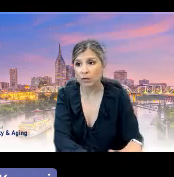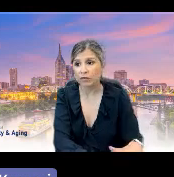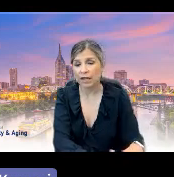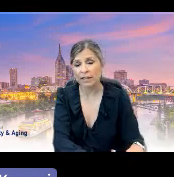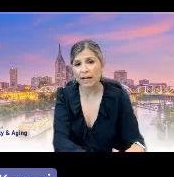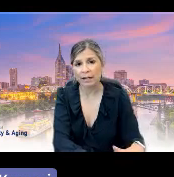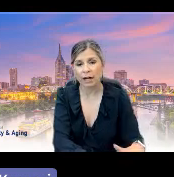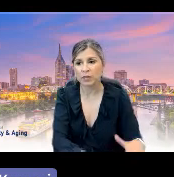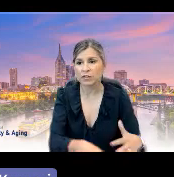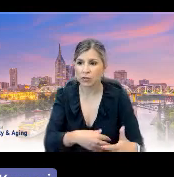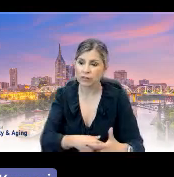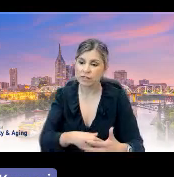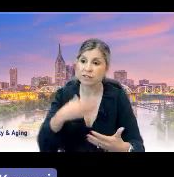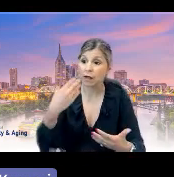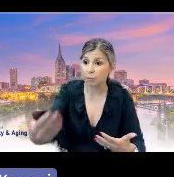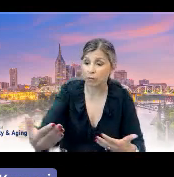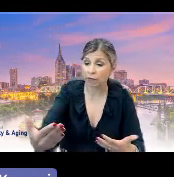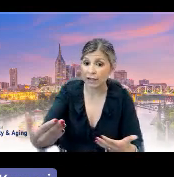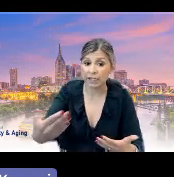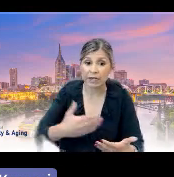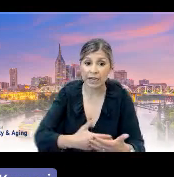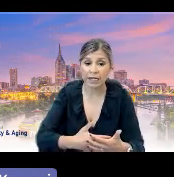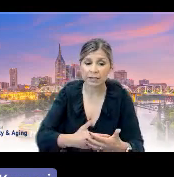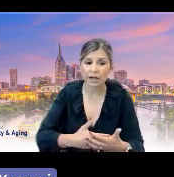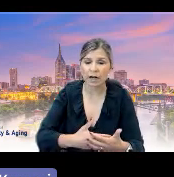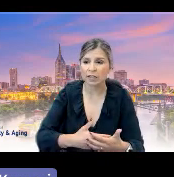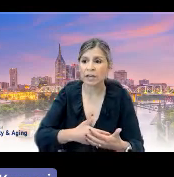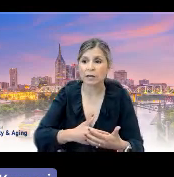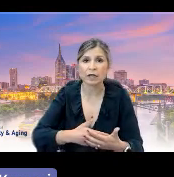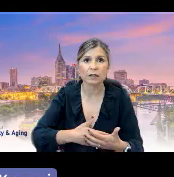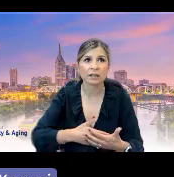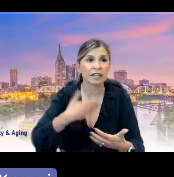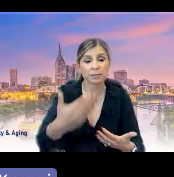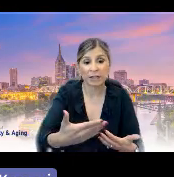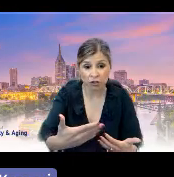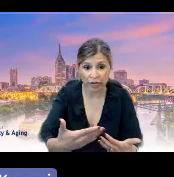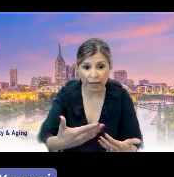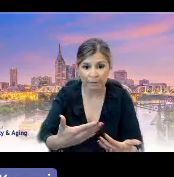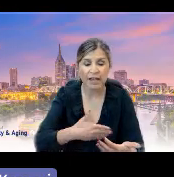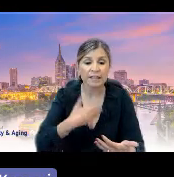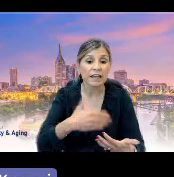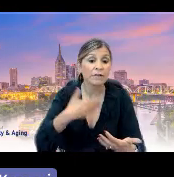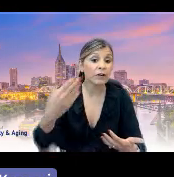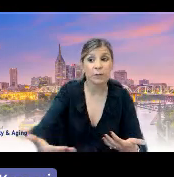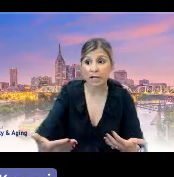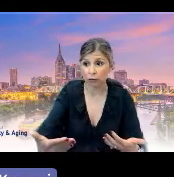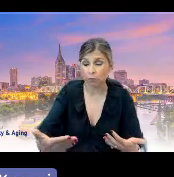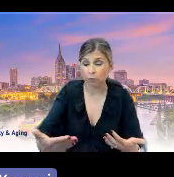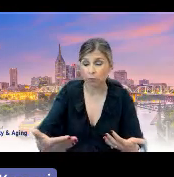I will say that the services provided and the, the, the expenditure caps, they vary by groups.